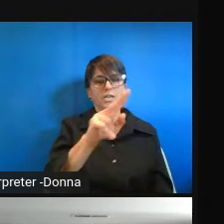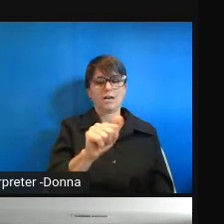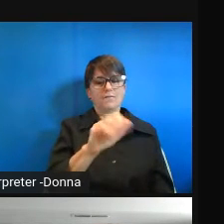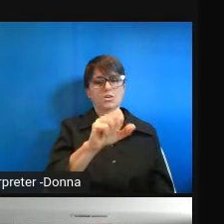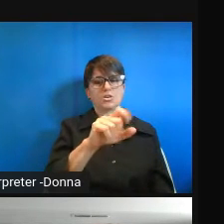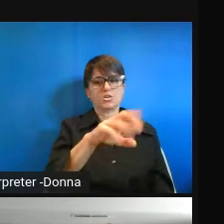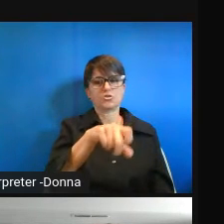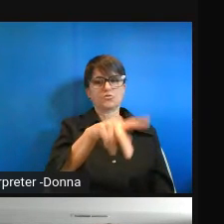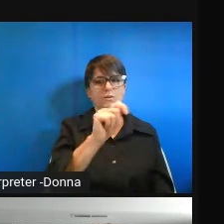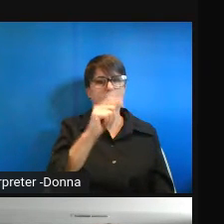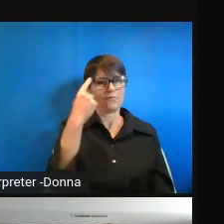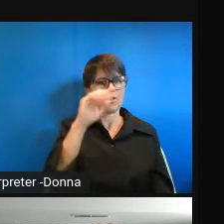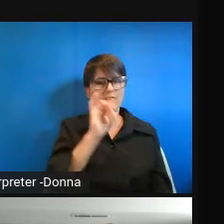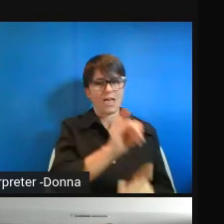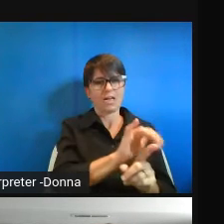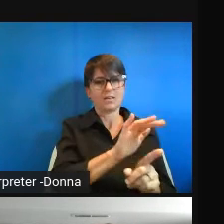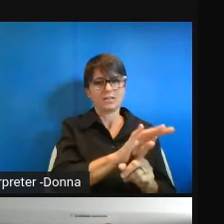which is typically the element that triggered the action